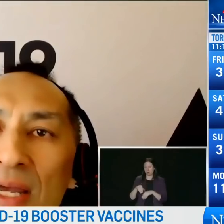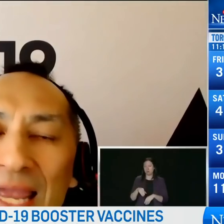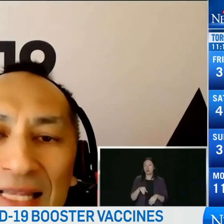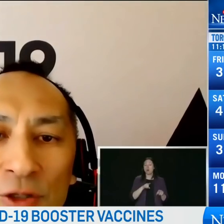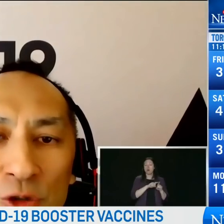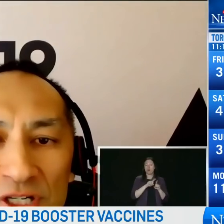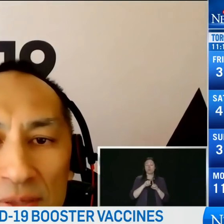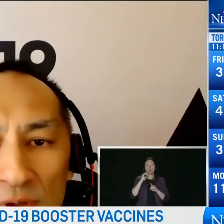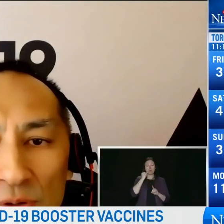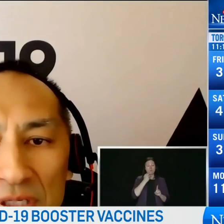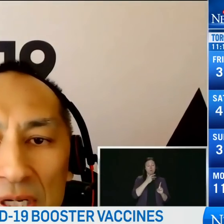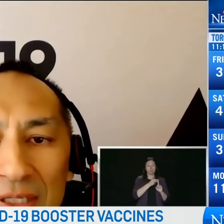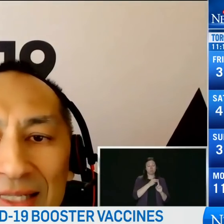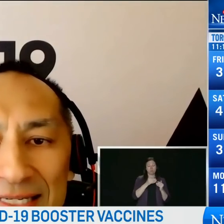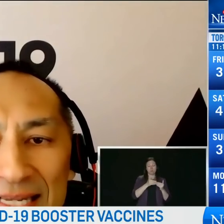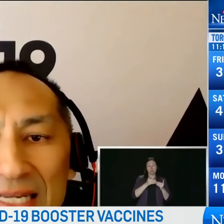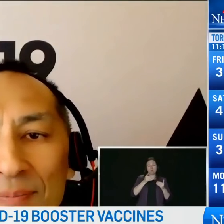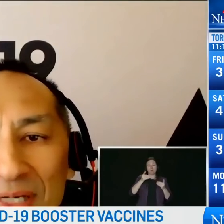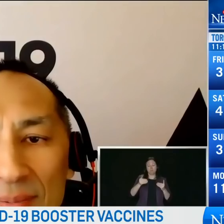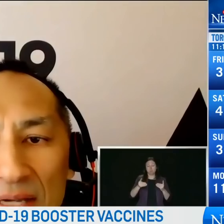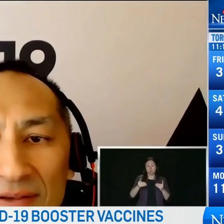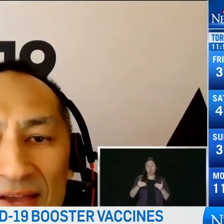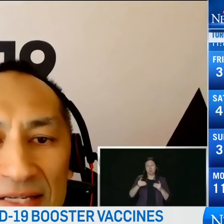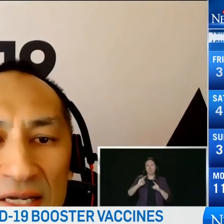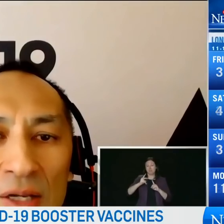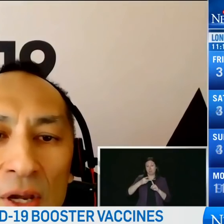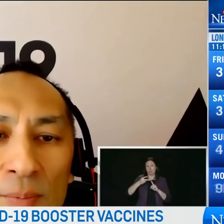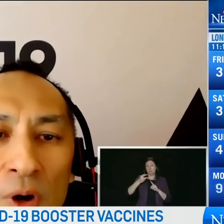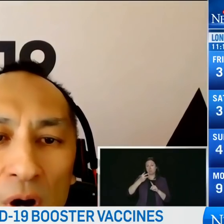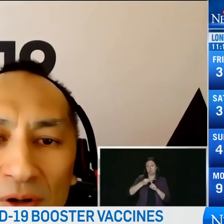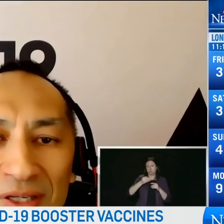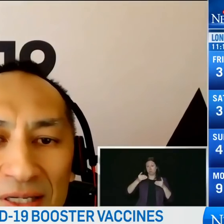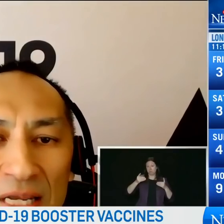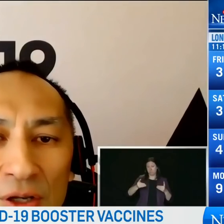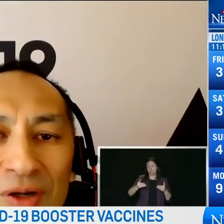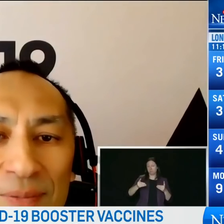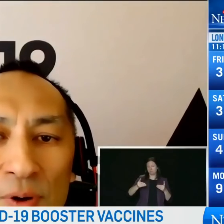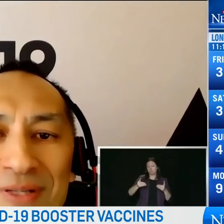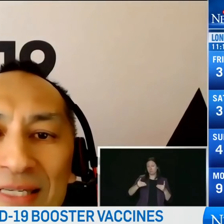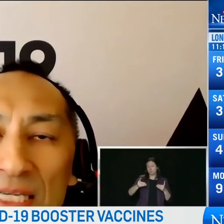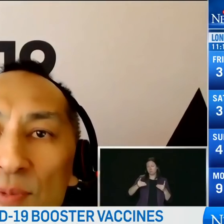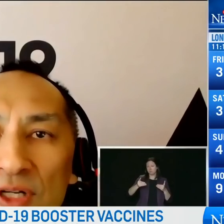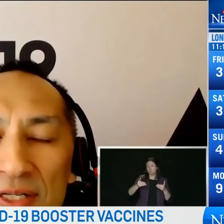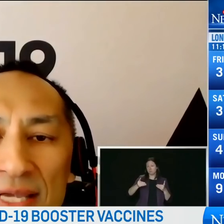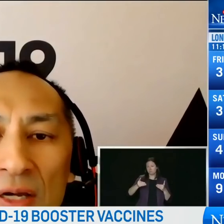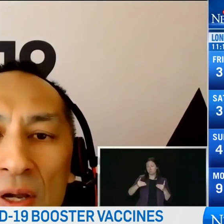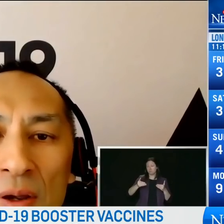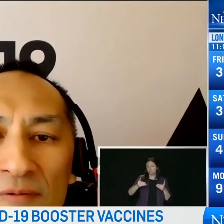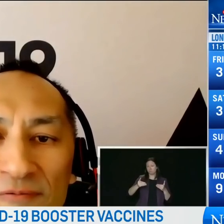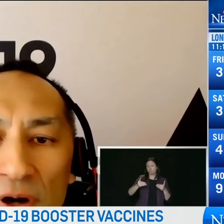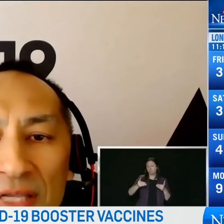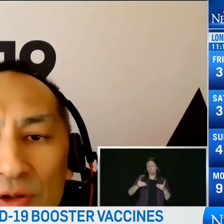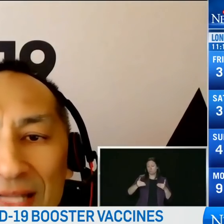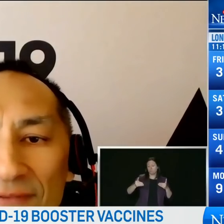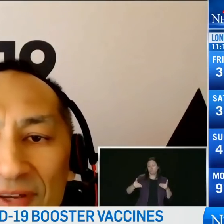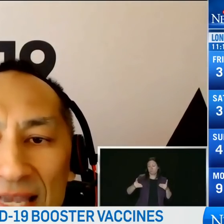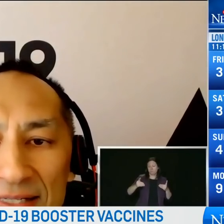COMPARED TO THE MODERNA SPIKE VAX 100 MICROGRAM VACCINE.